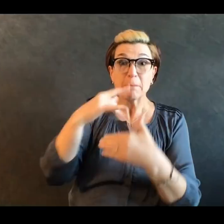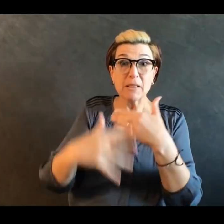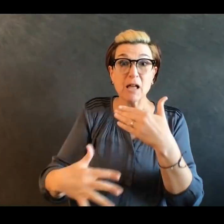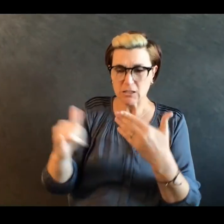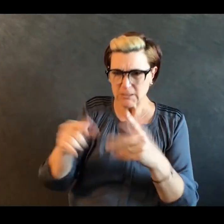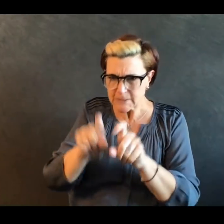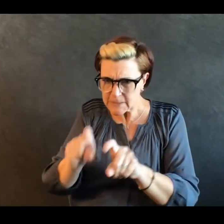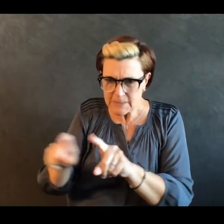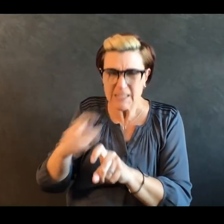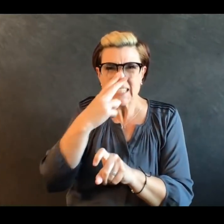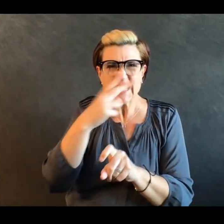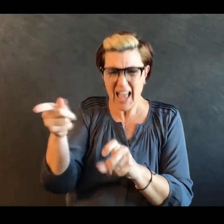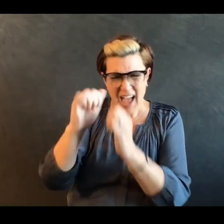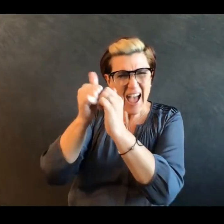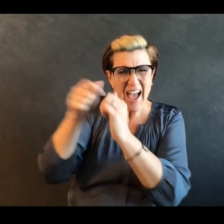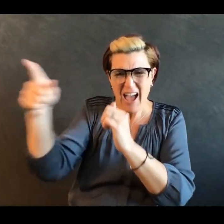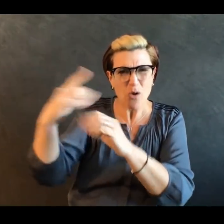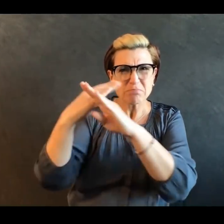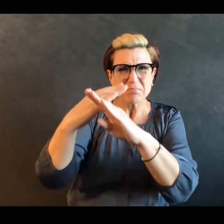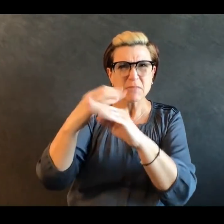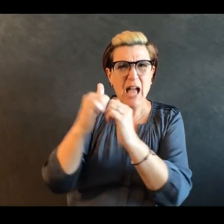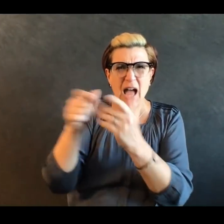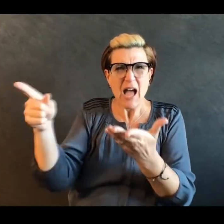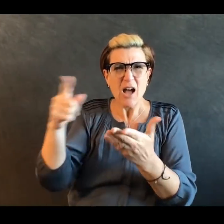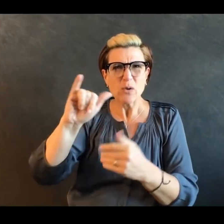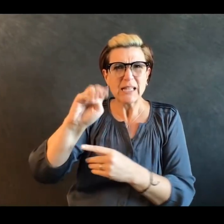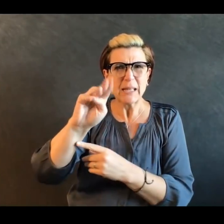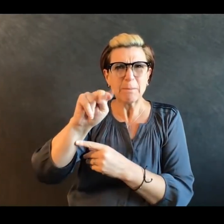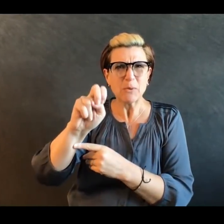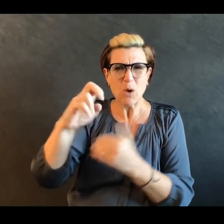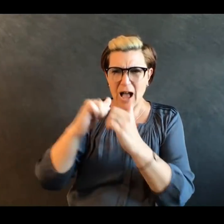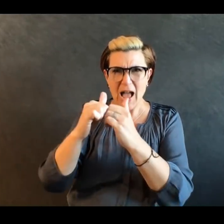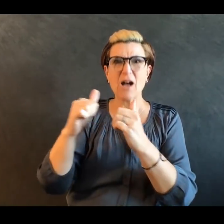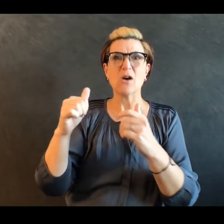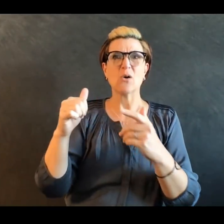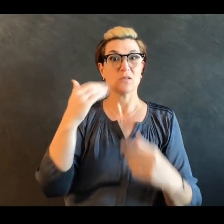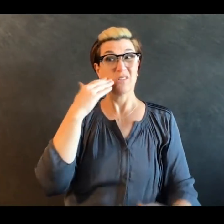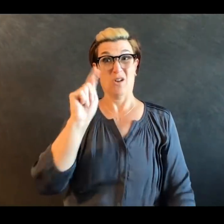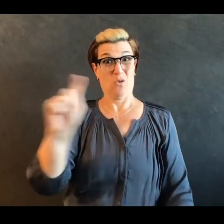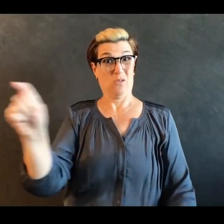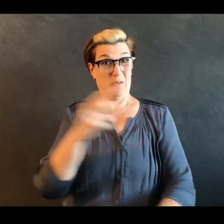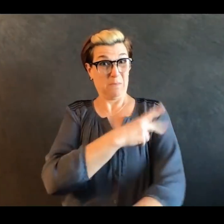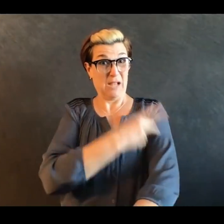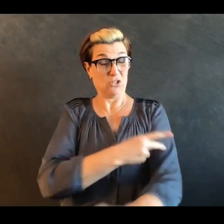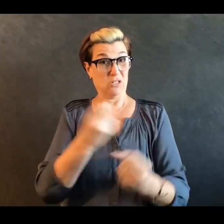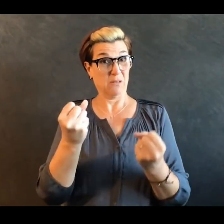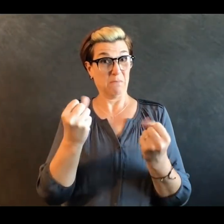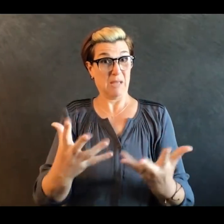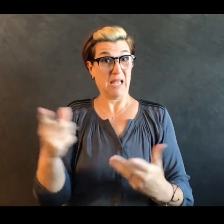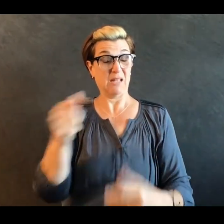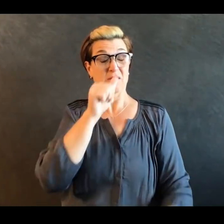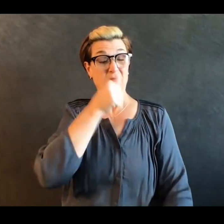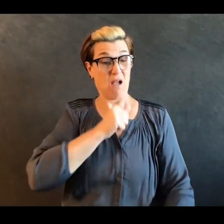have an obligation because they've gotten such great care and a lot of them didn't think they were going to make it as the entire US government works to